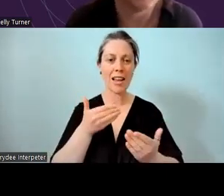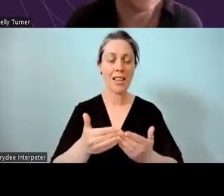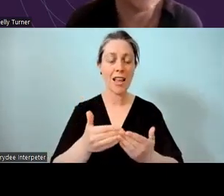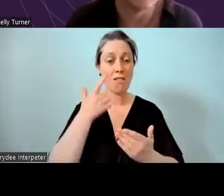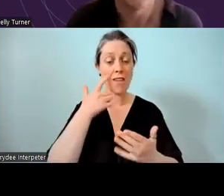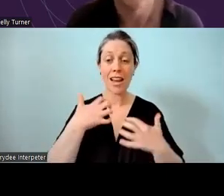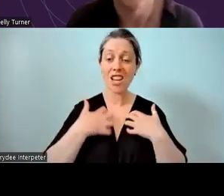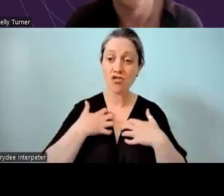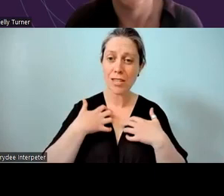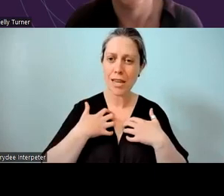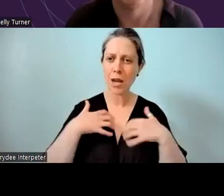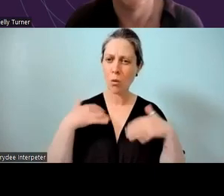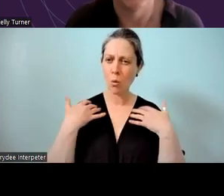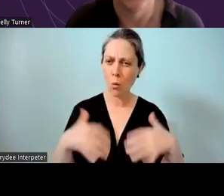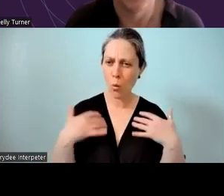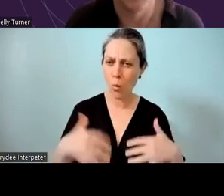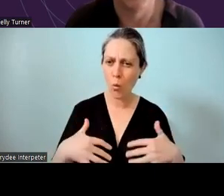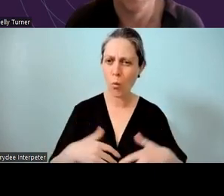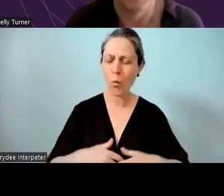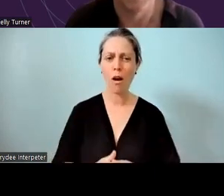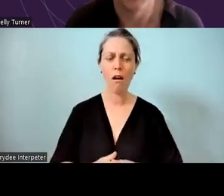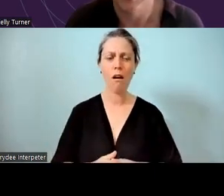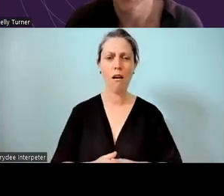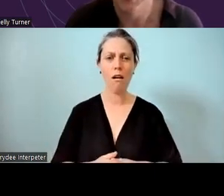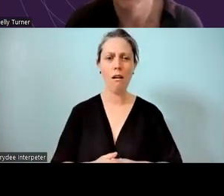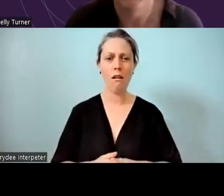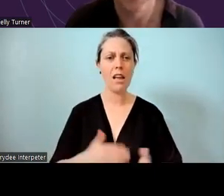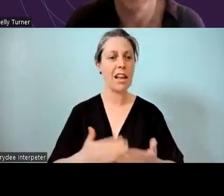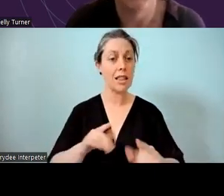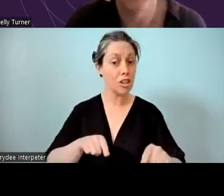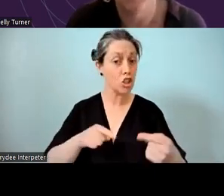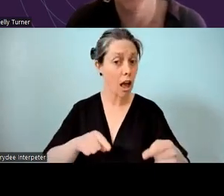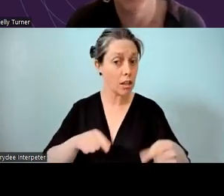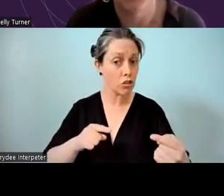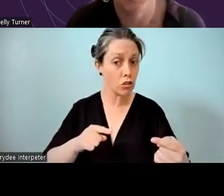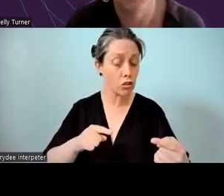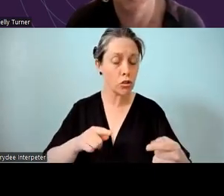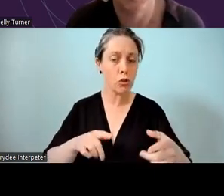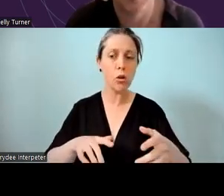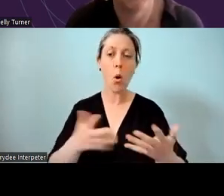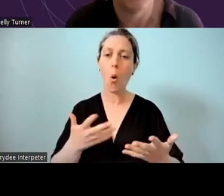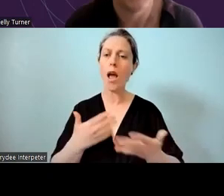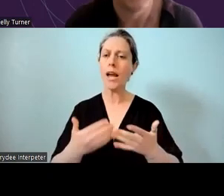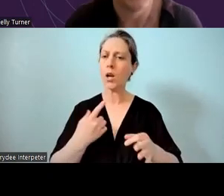compelling, or maybe challenging, or any questions that you may still have.